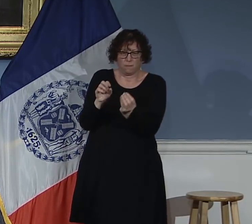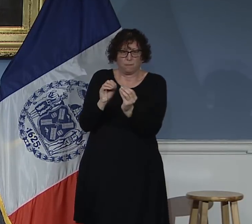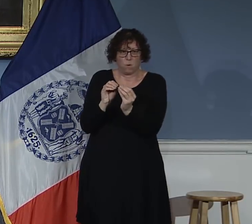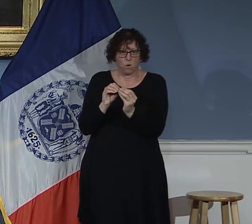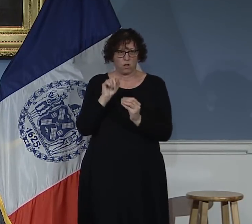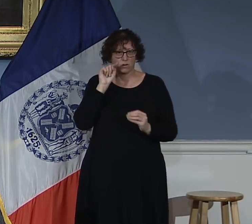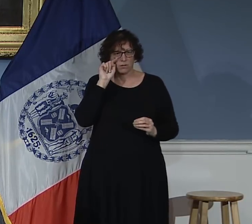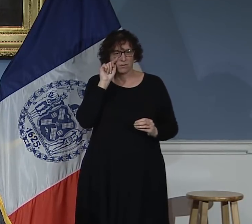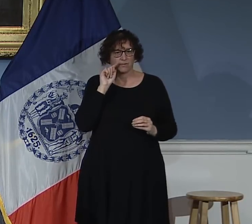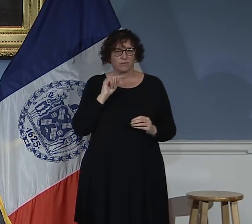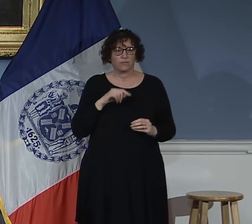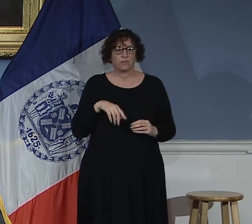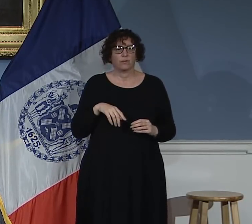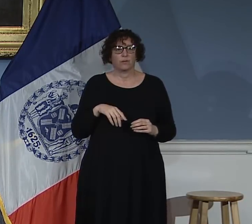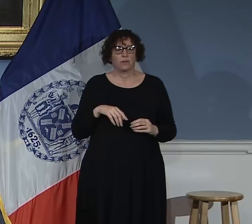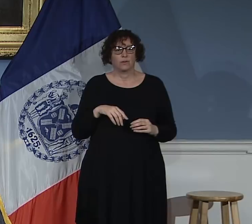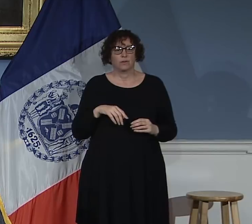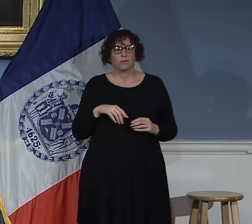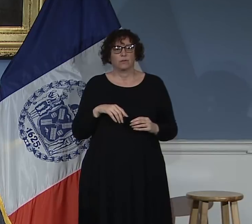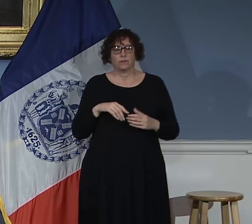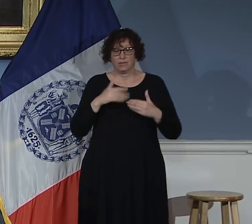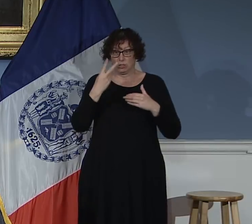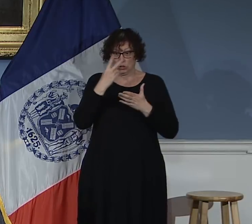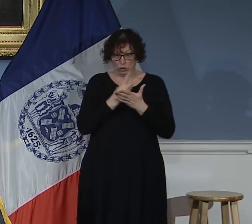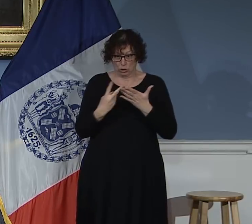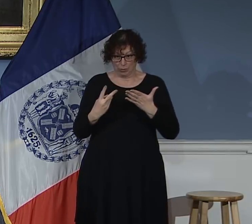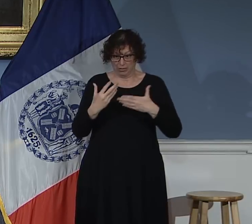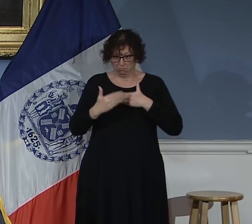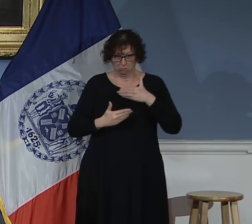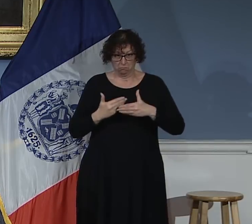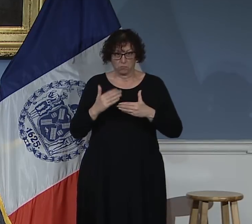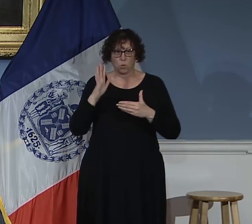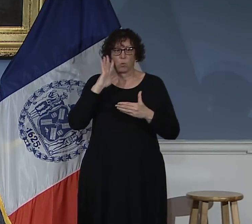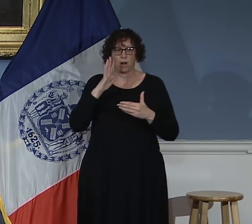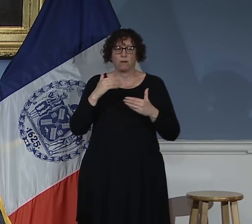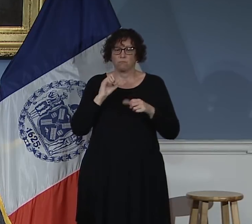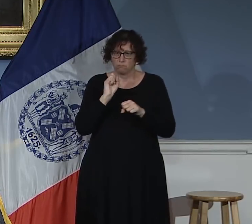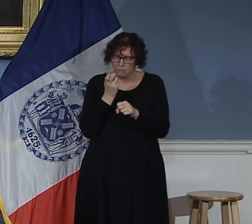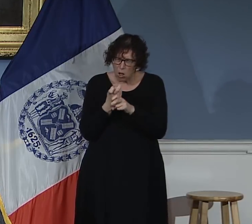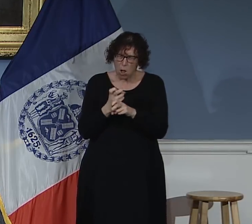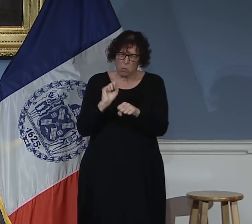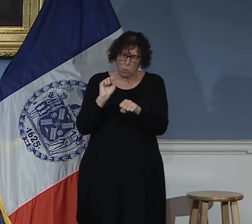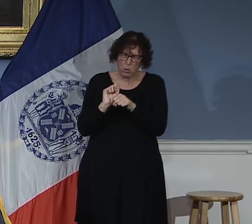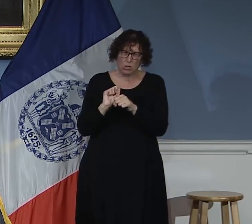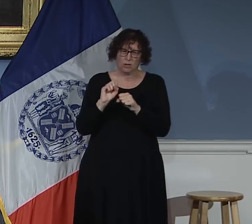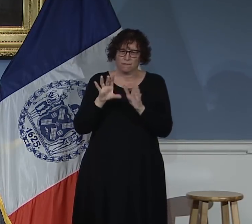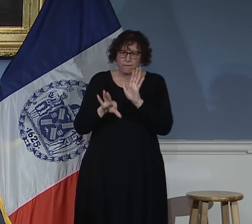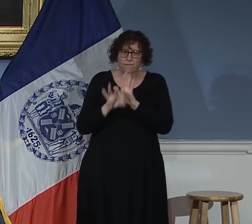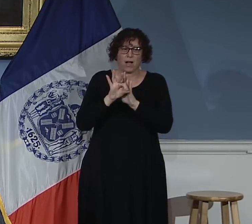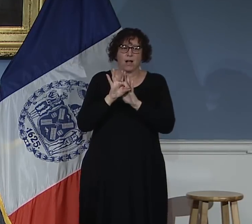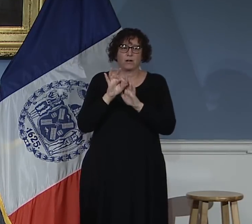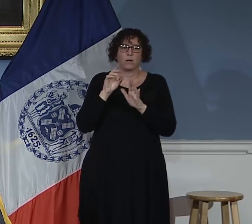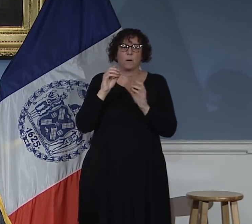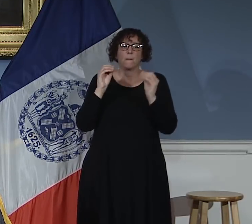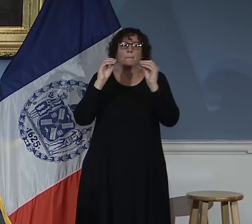AND IN NEW FACILITESI. REALLY QUICKLY -- WE WILL GET YOU UPDATES ON THAT